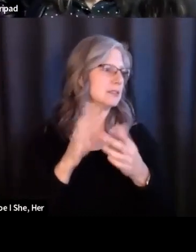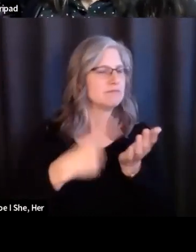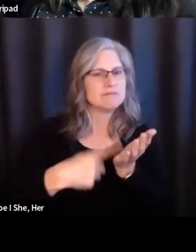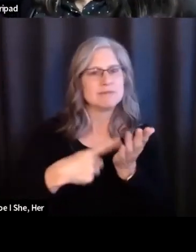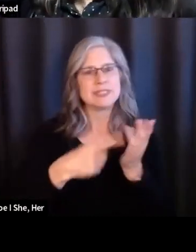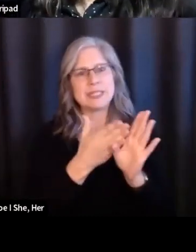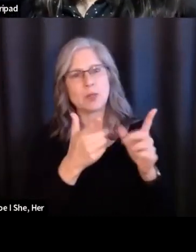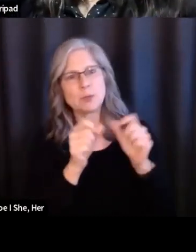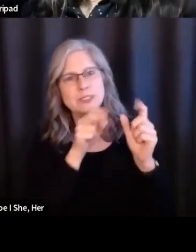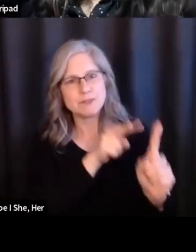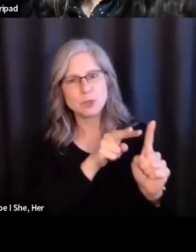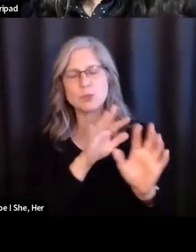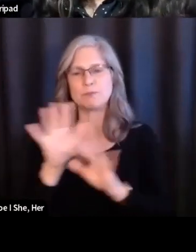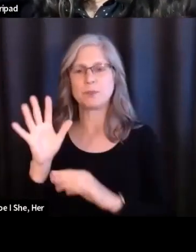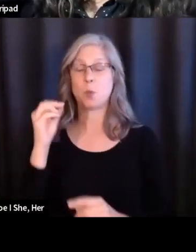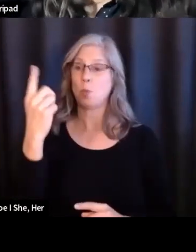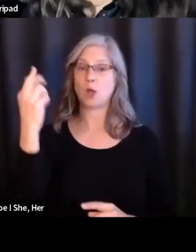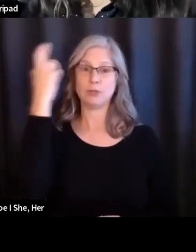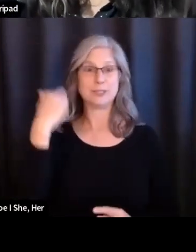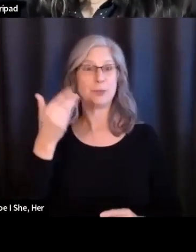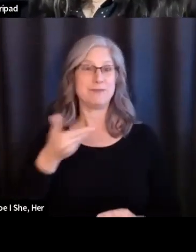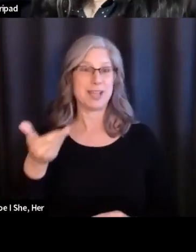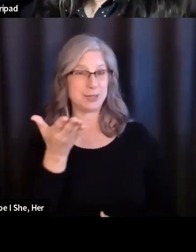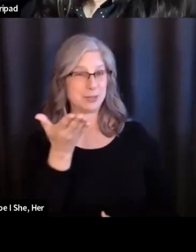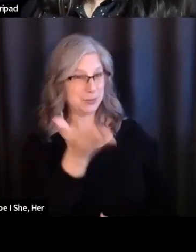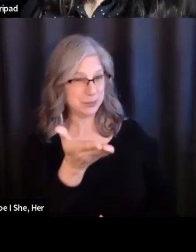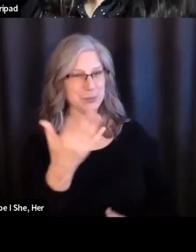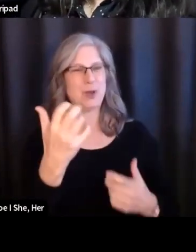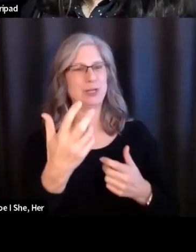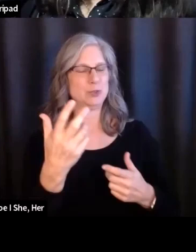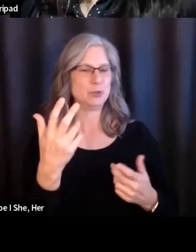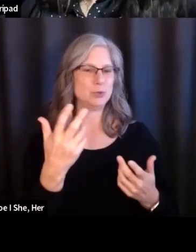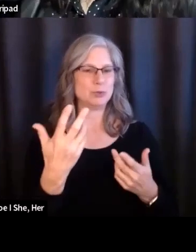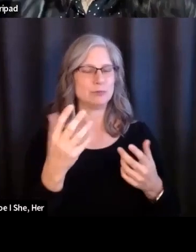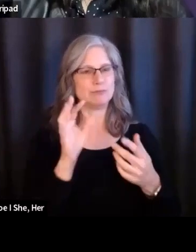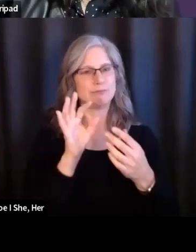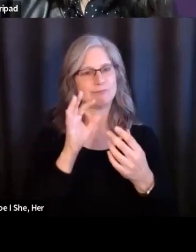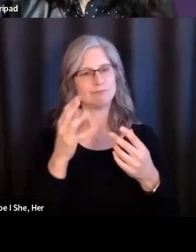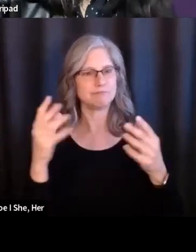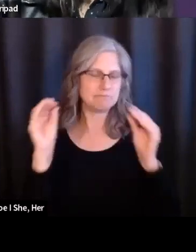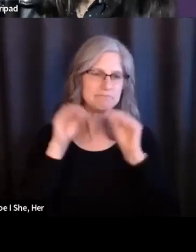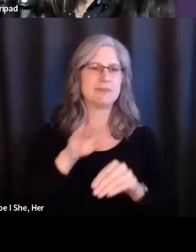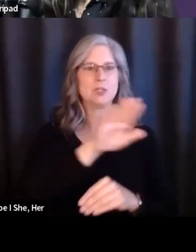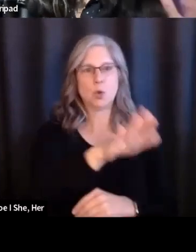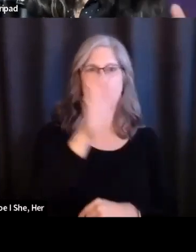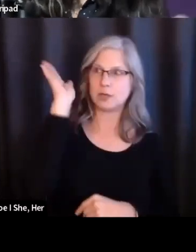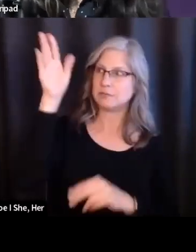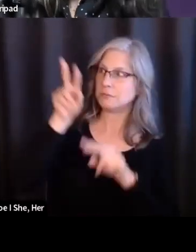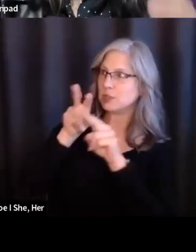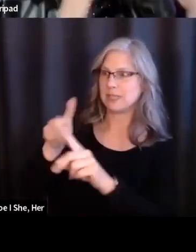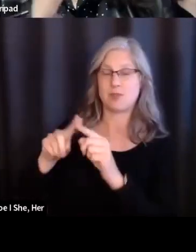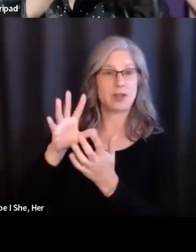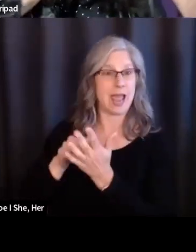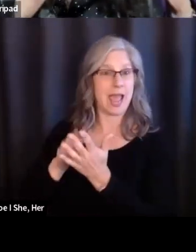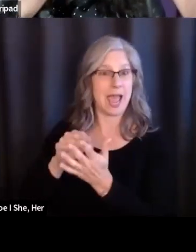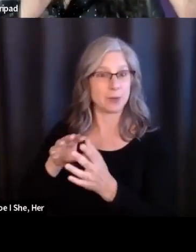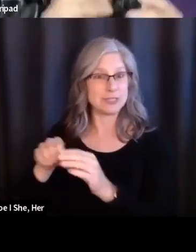And one reason why we invited you and wanted to hear your perspective on acquisition is, first of all, well, there's two pieces.